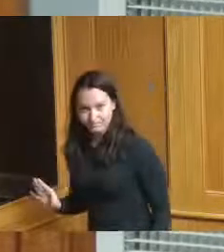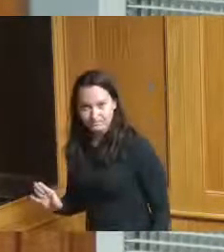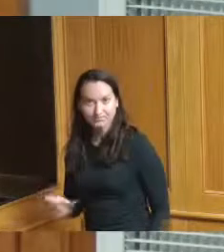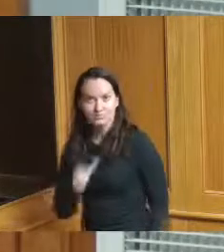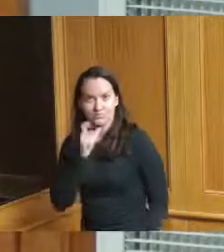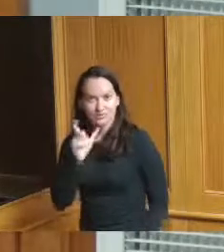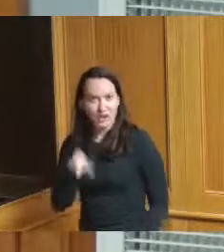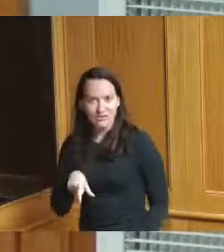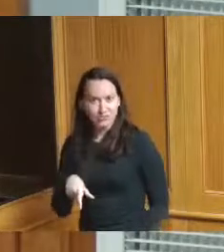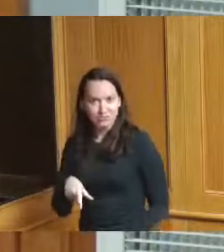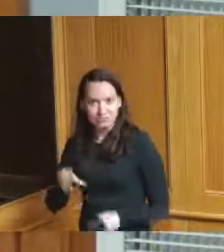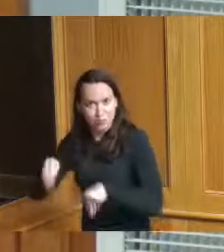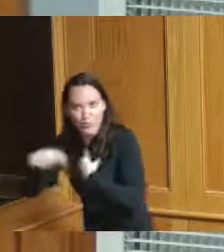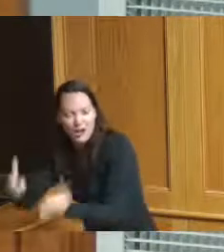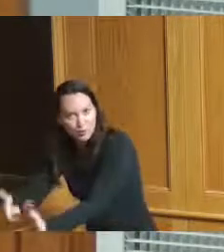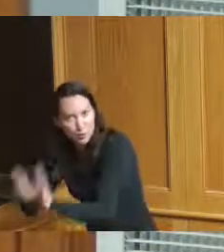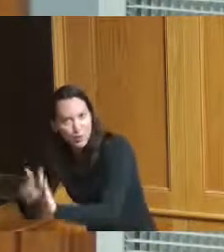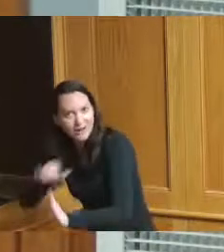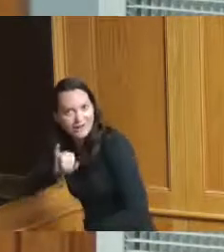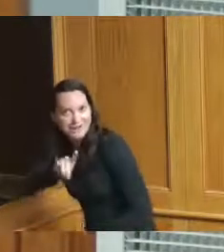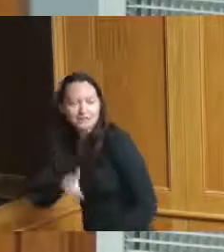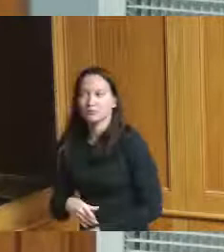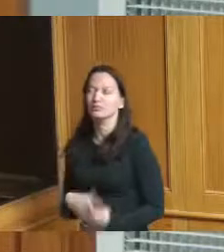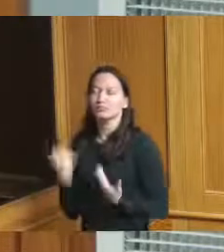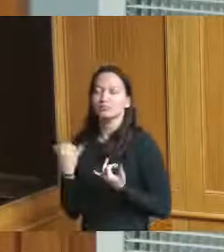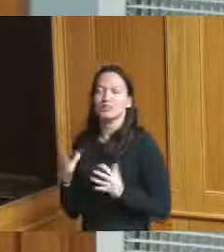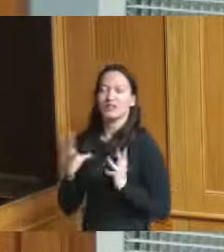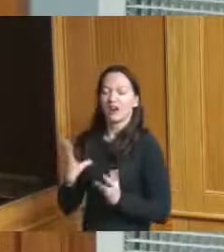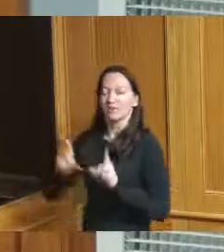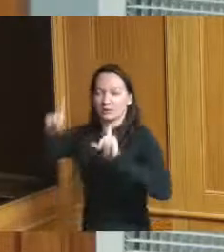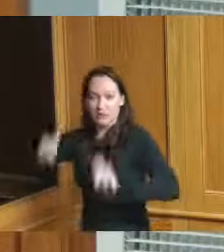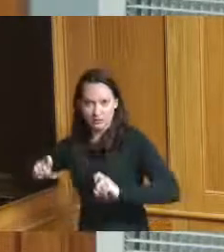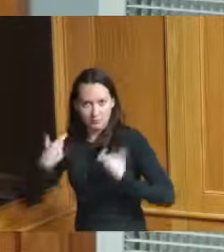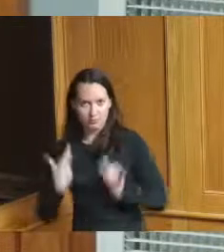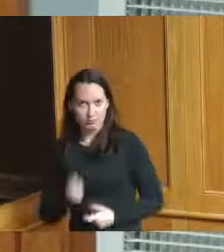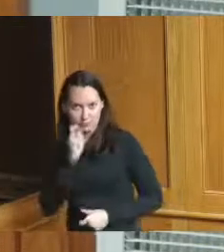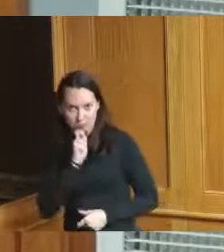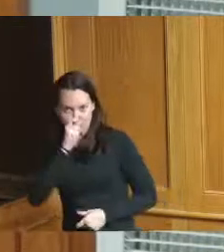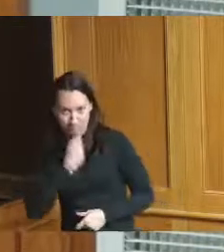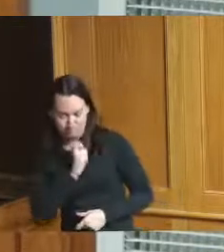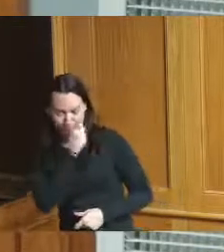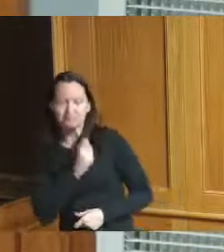even have to provide id I don't believe they would still test you and give you the result